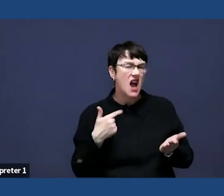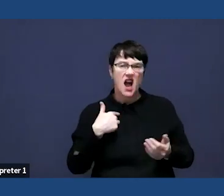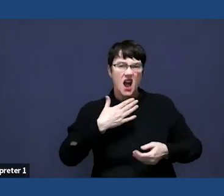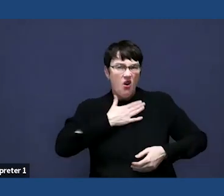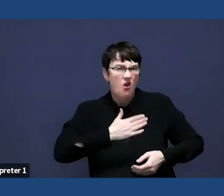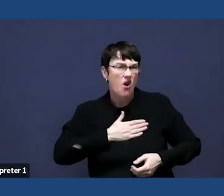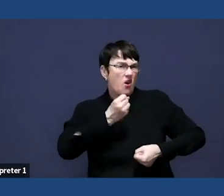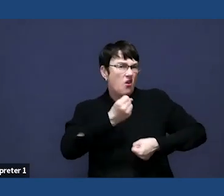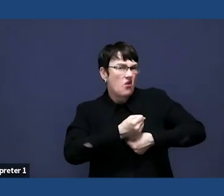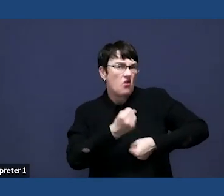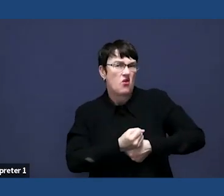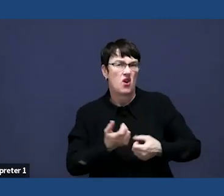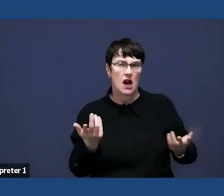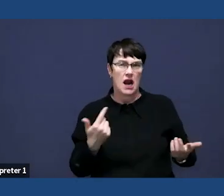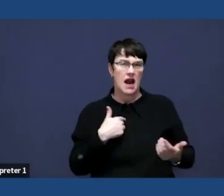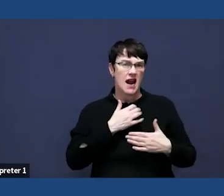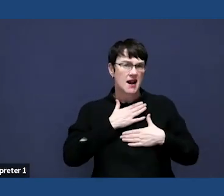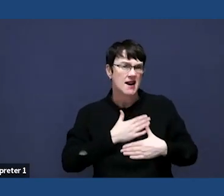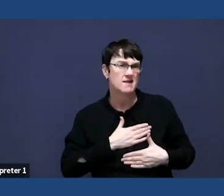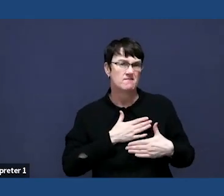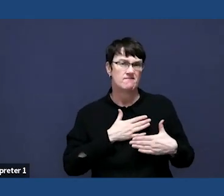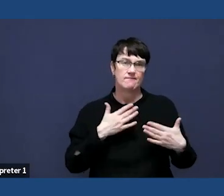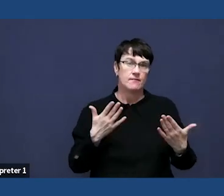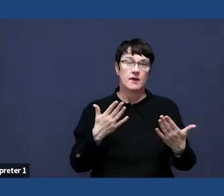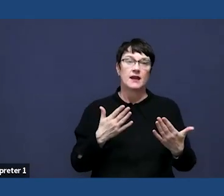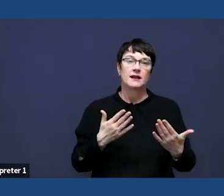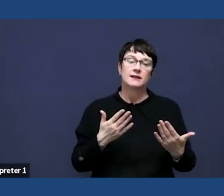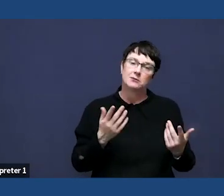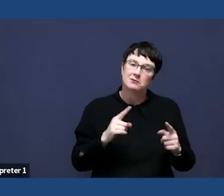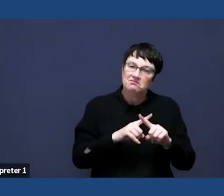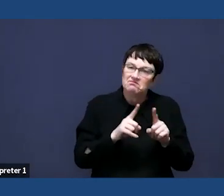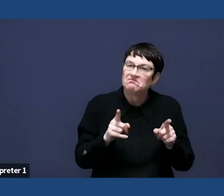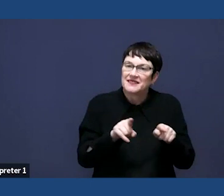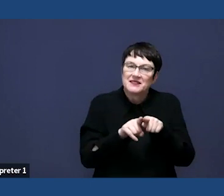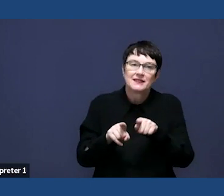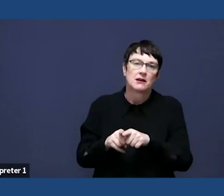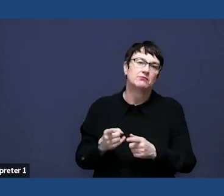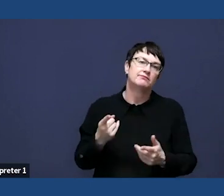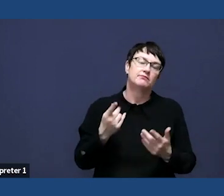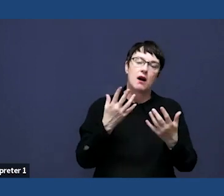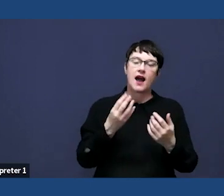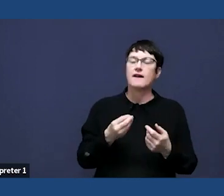Recently, some of my colleagues work in the food and beverage industry and wanted to expand